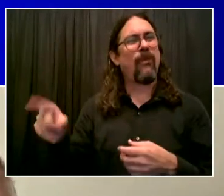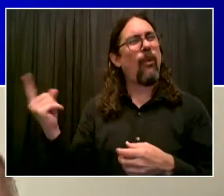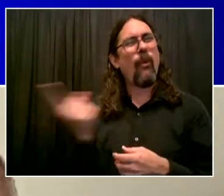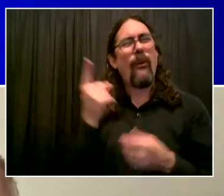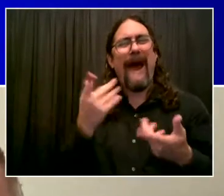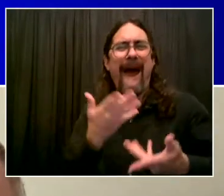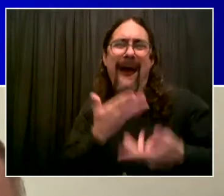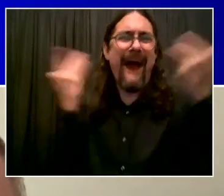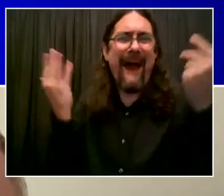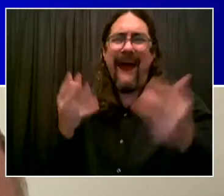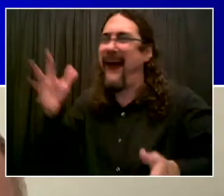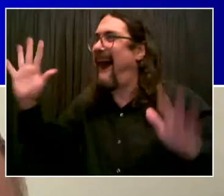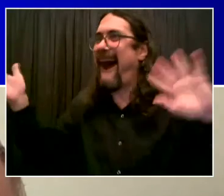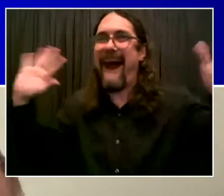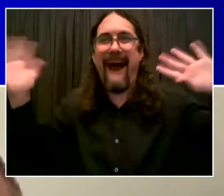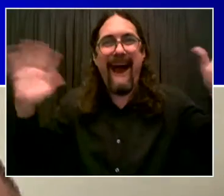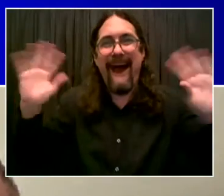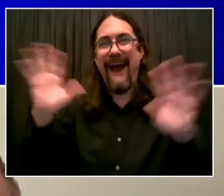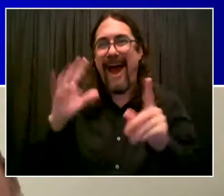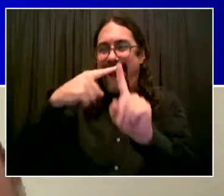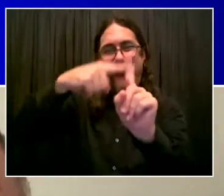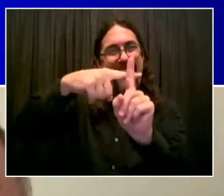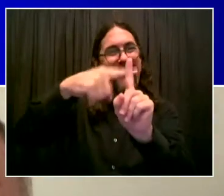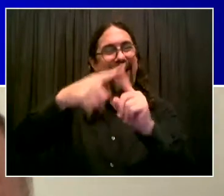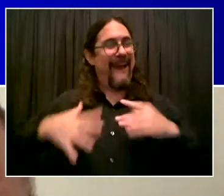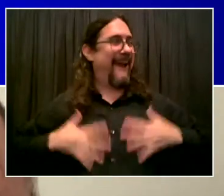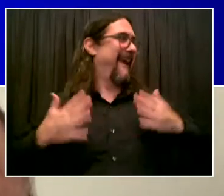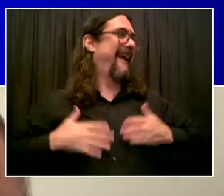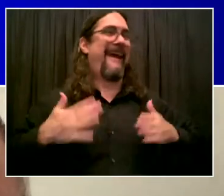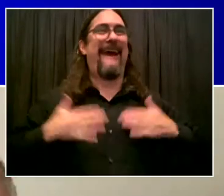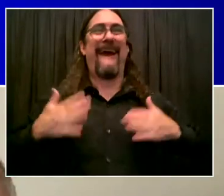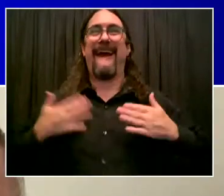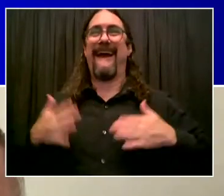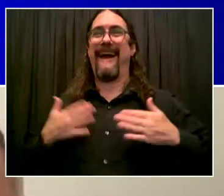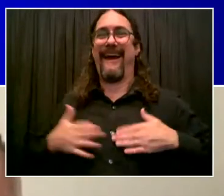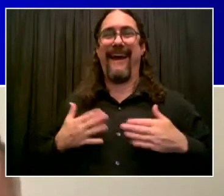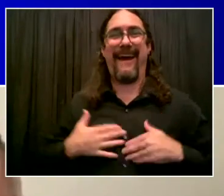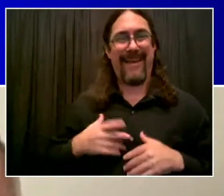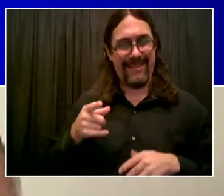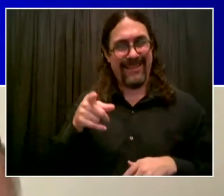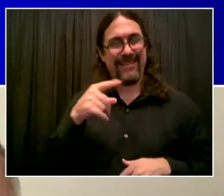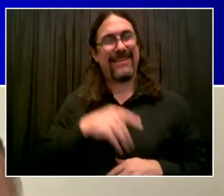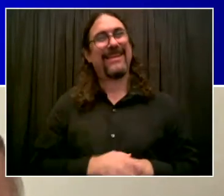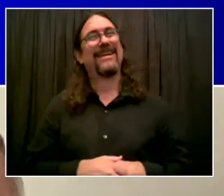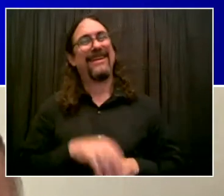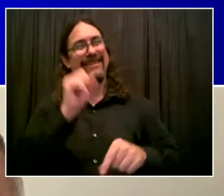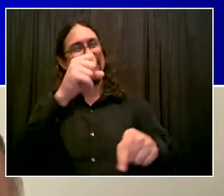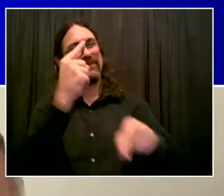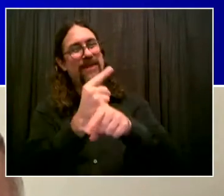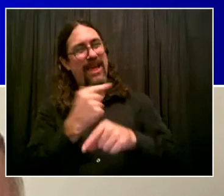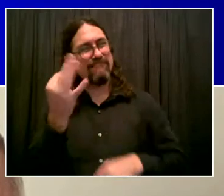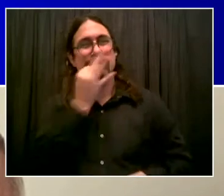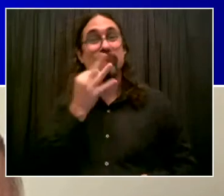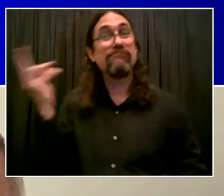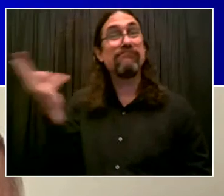PEOPLE AND I WANT YOU TO KNOW THAT. THEY ARE POSITIVE AND